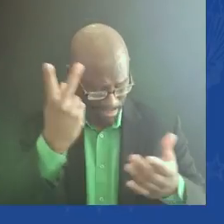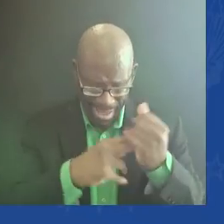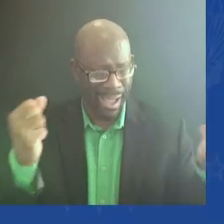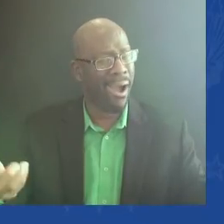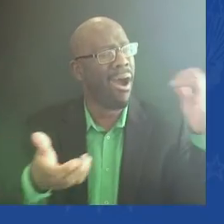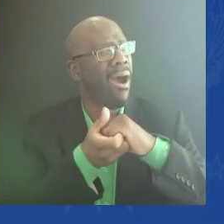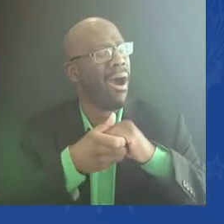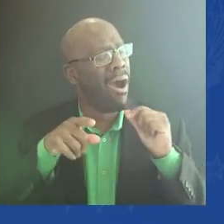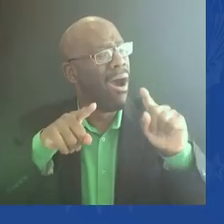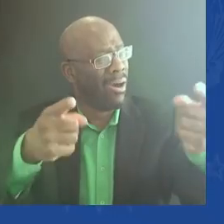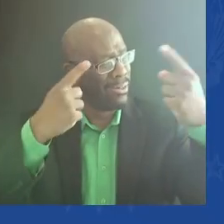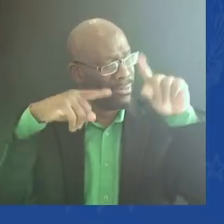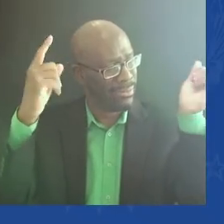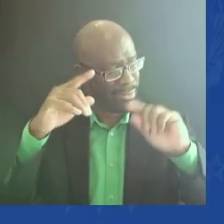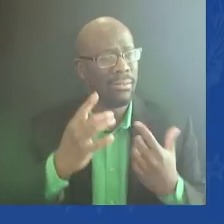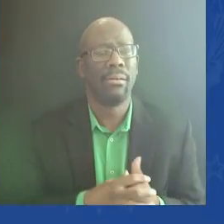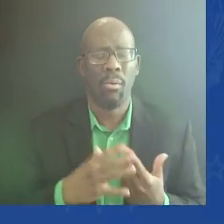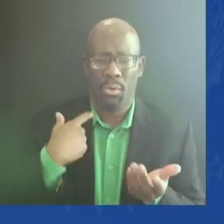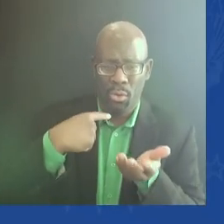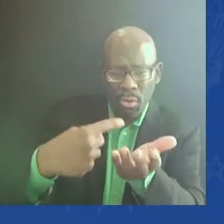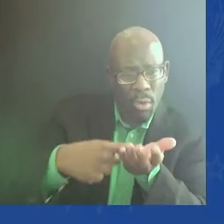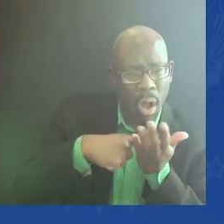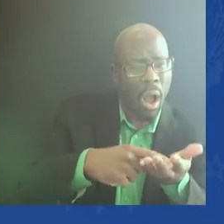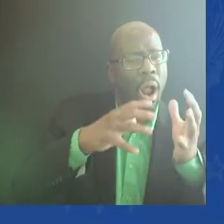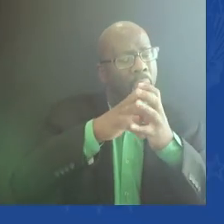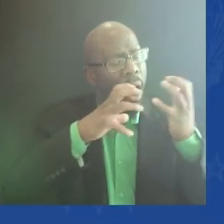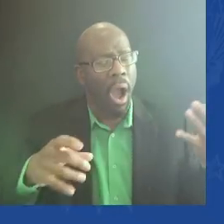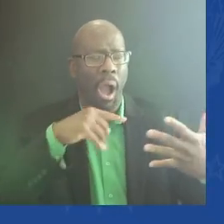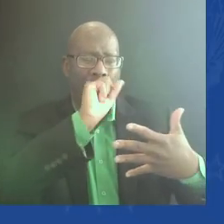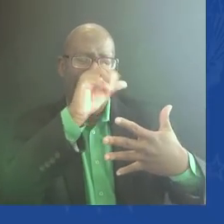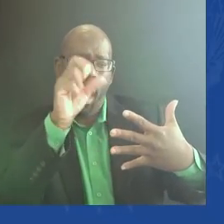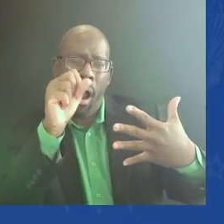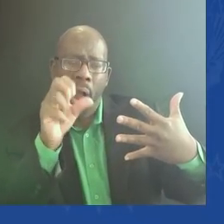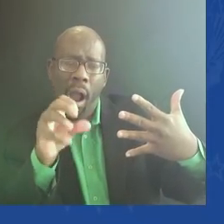But we also know tackling the climate crisis has been a all-hands-on-deck effort.